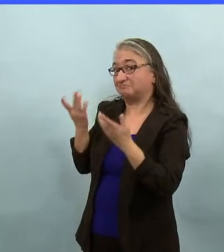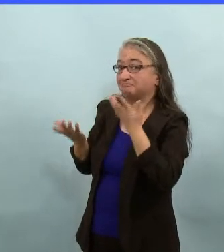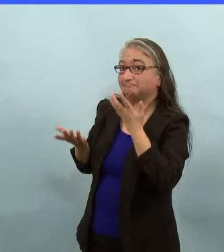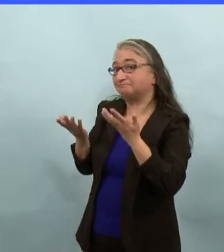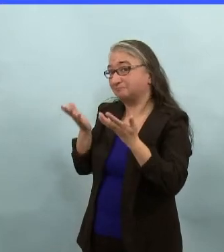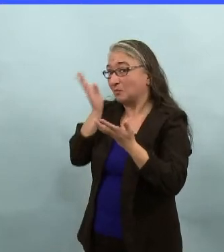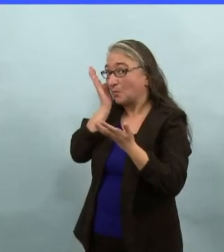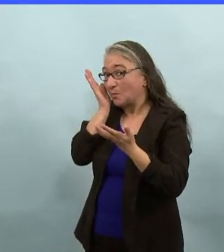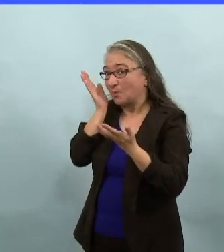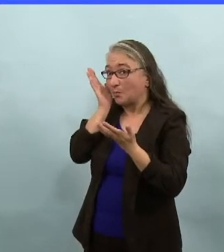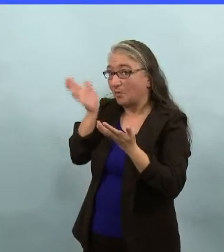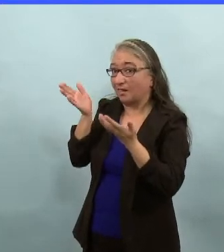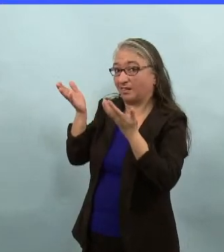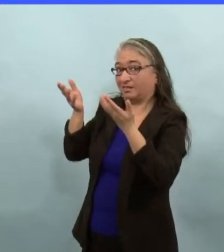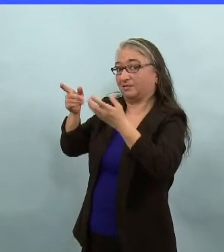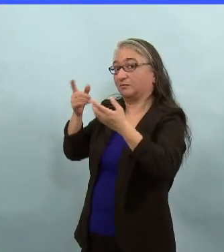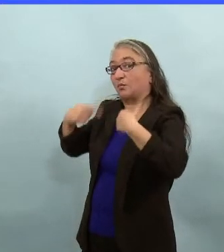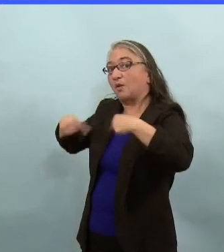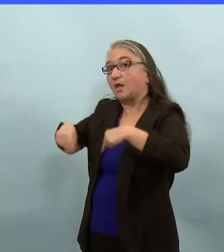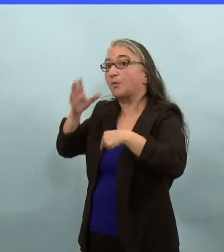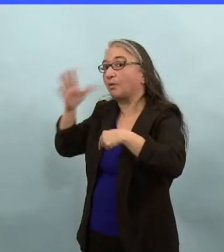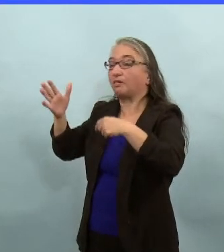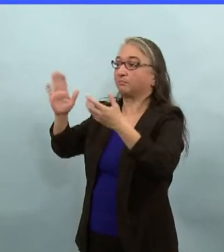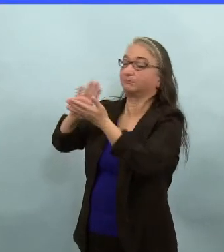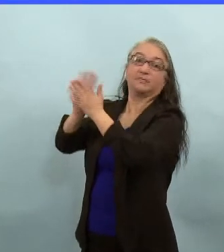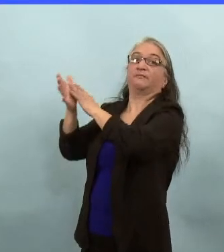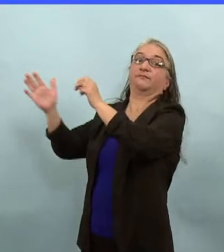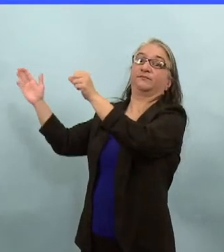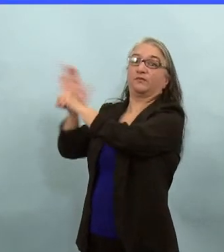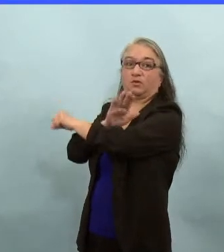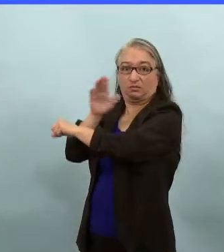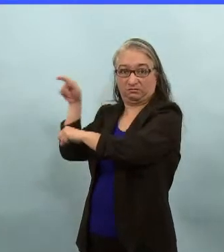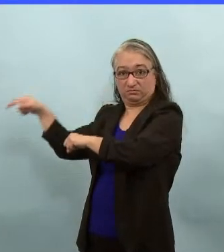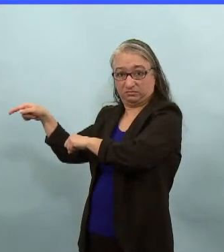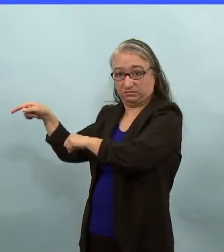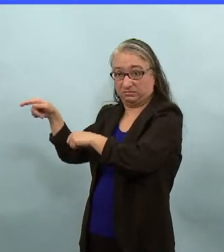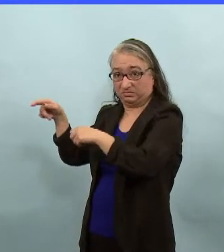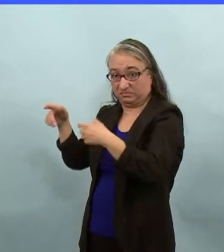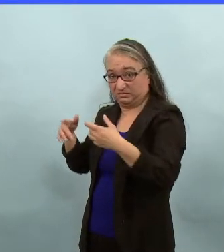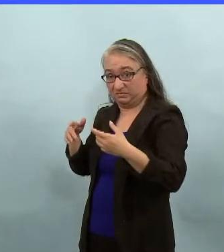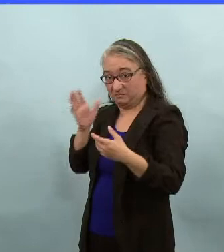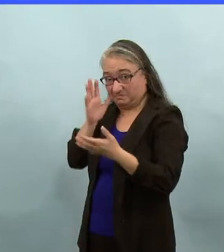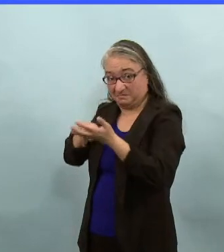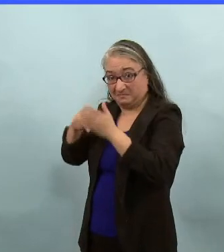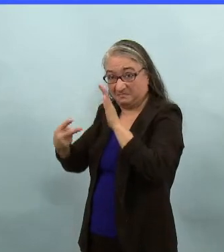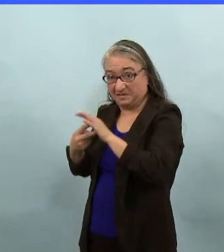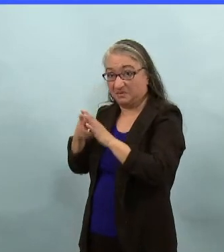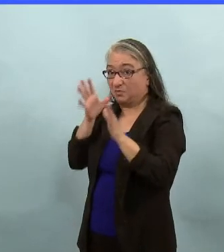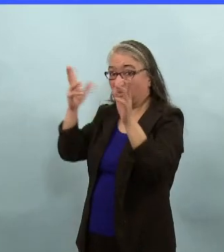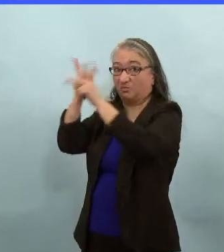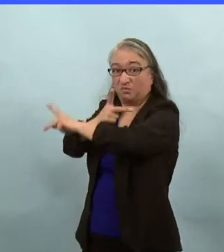how how high is icu demand going to be and uh how how soon will that happen